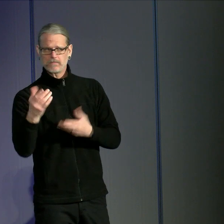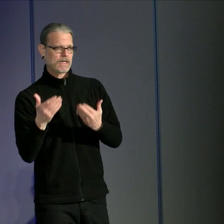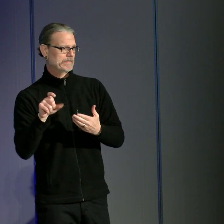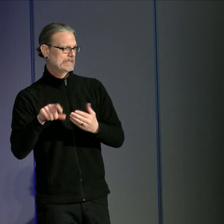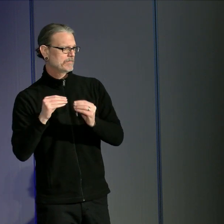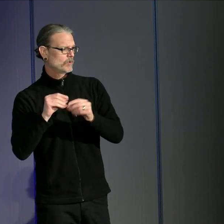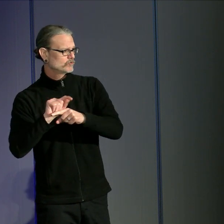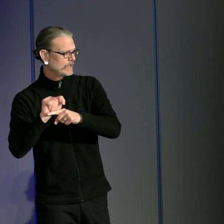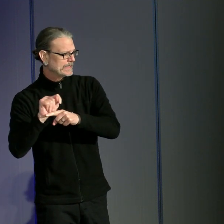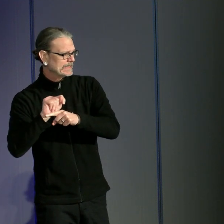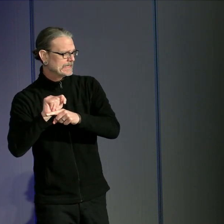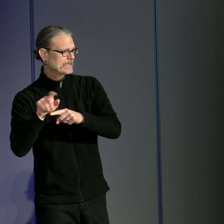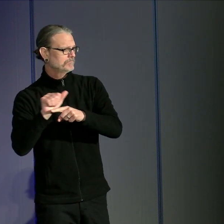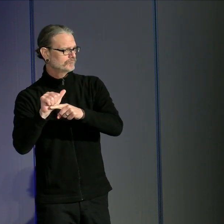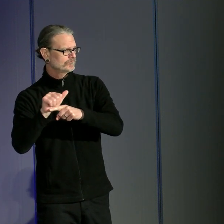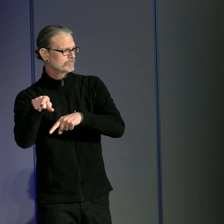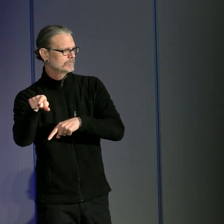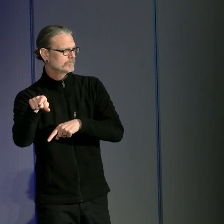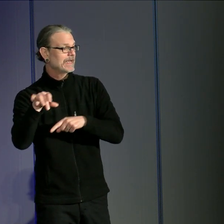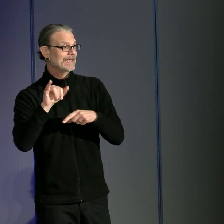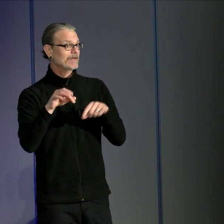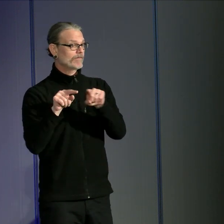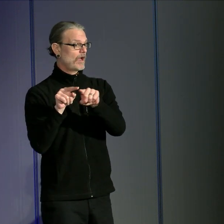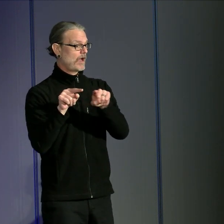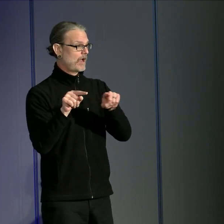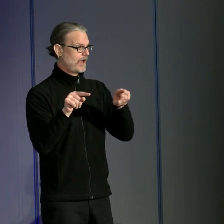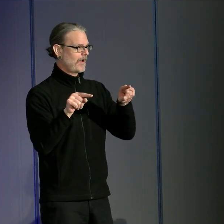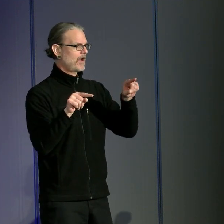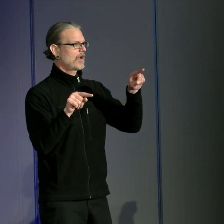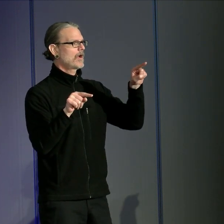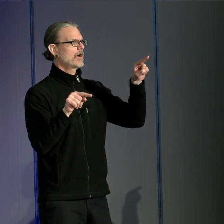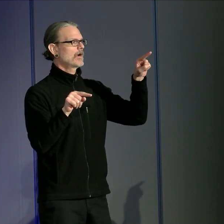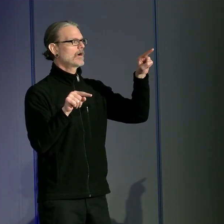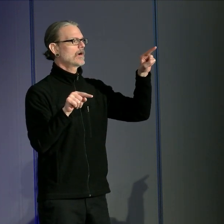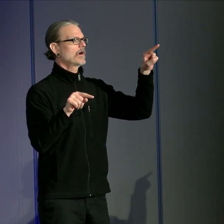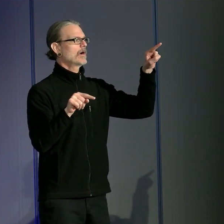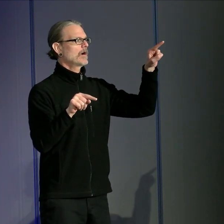Okay, if it is going in the right direction, then you can use this to eventually see whether